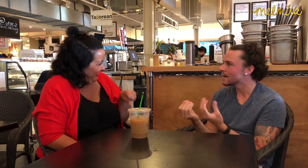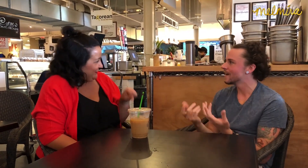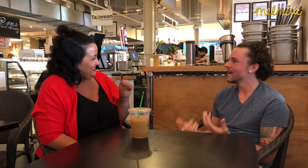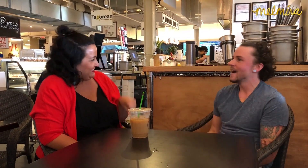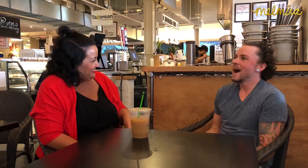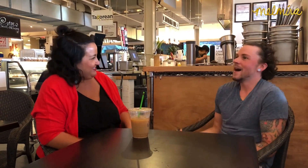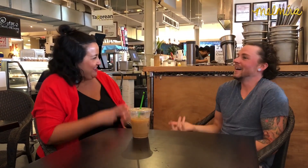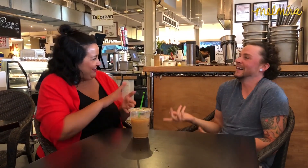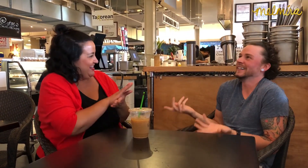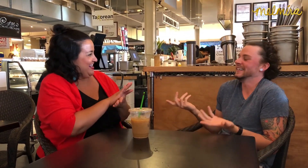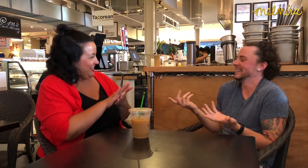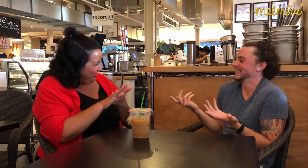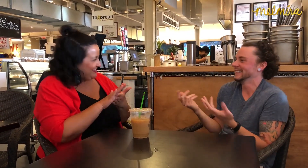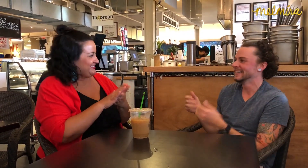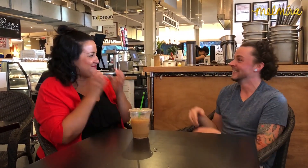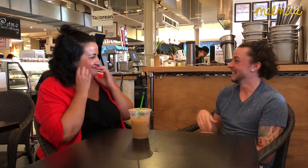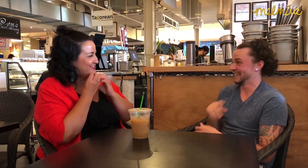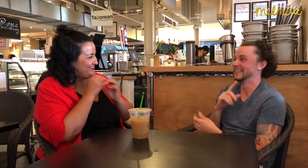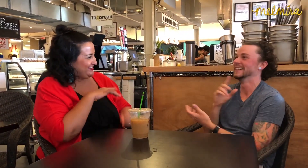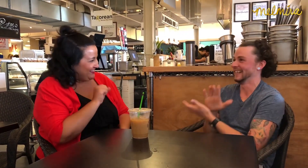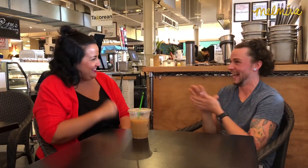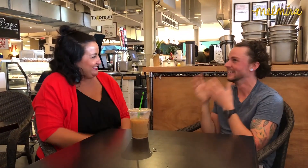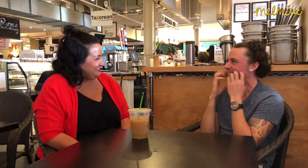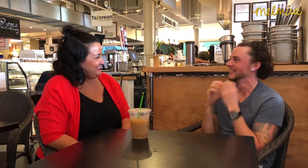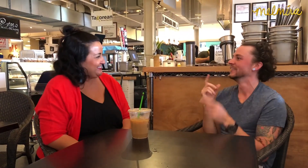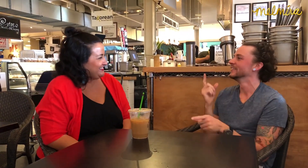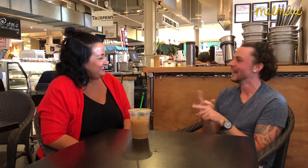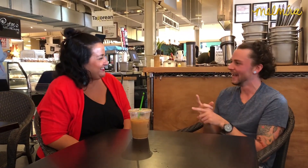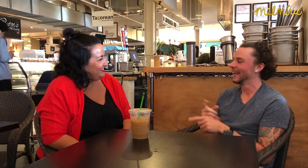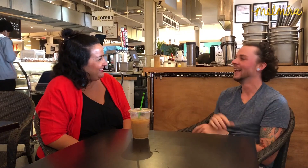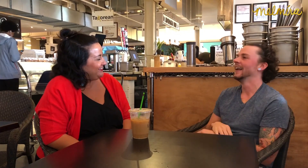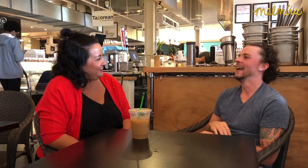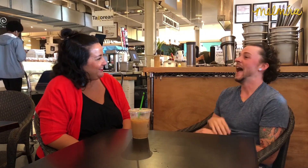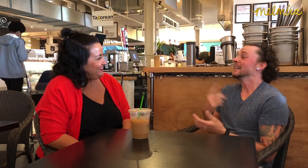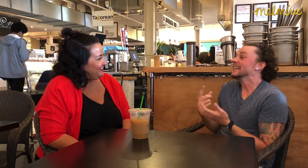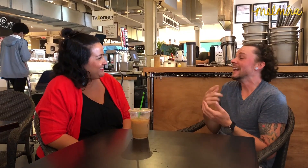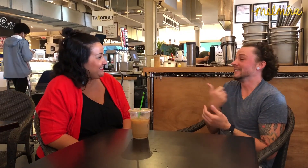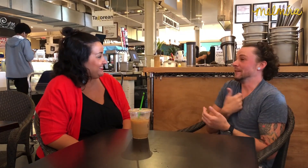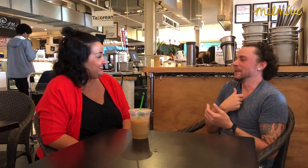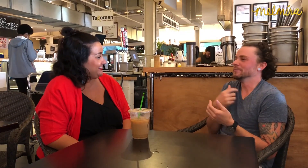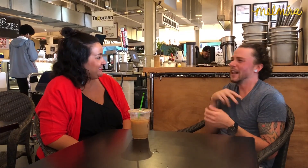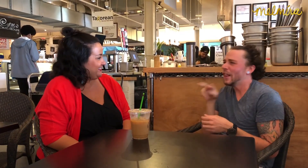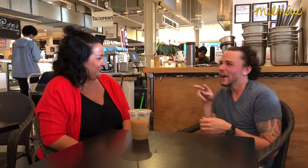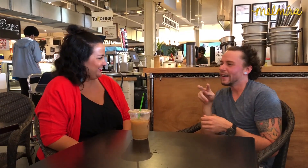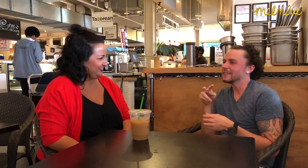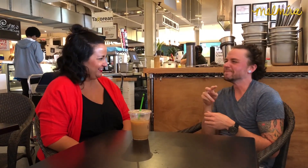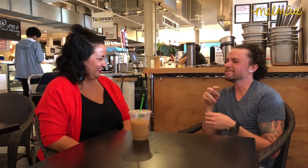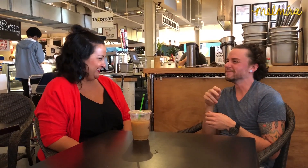Yes! NICE beard! It's a nice beard, right?! Sometimes, I would look in a mirror and wish that